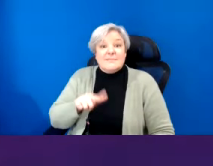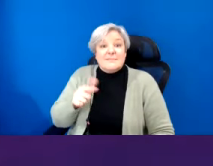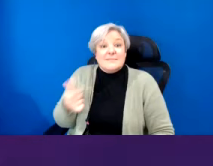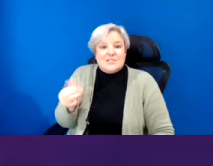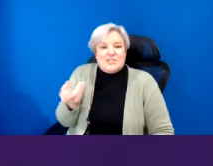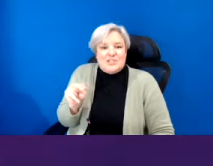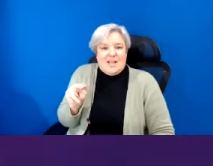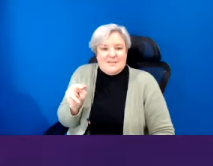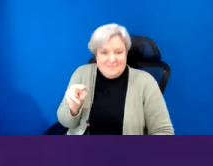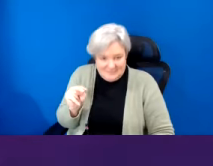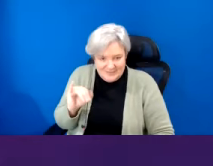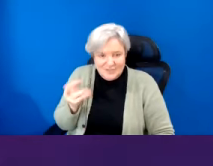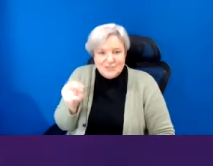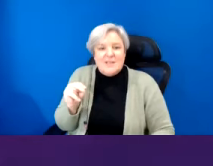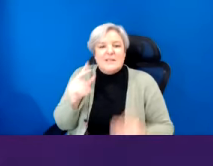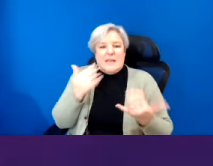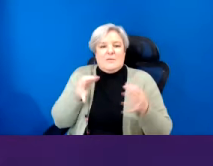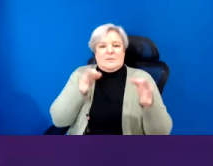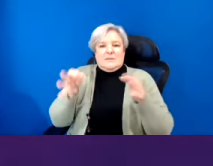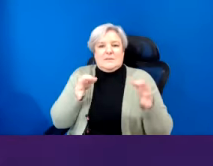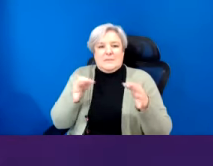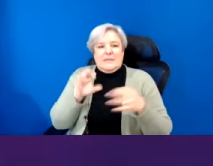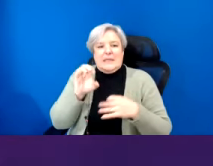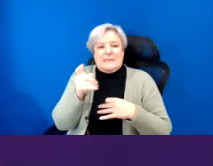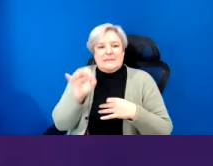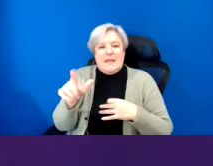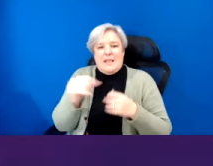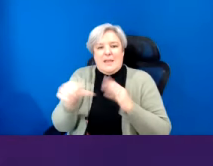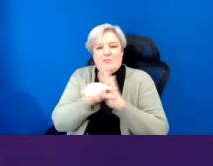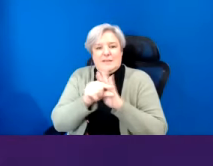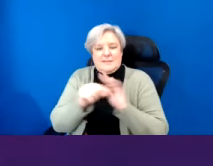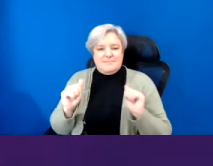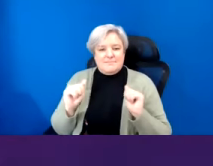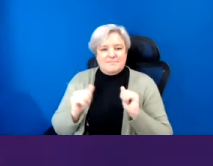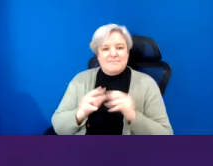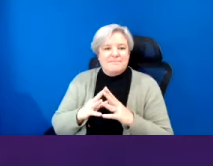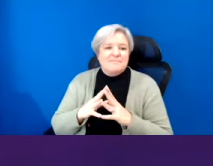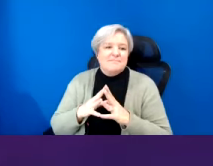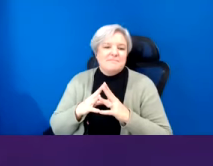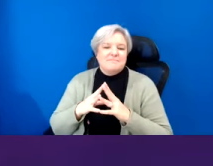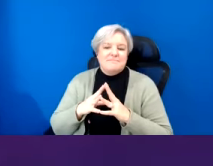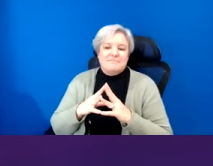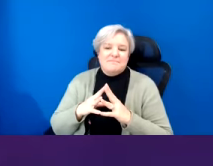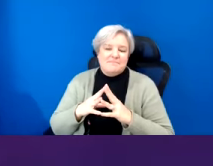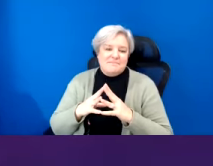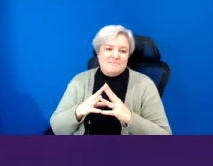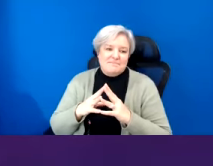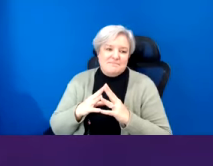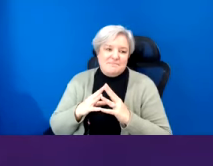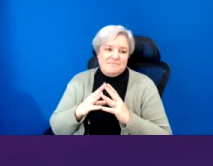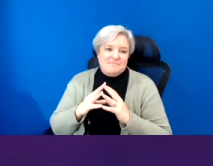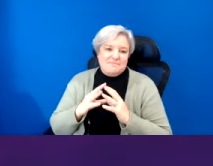who will go over the Excel and grades portion.